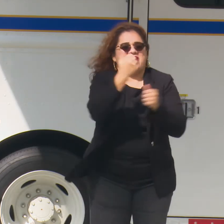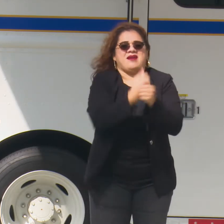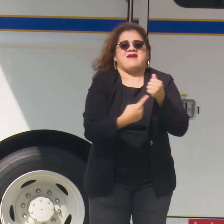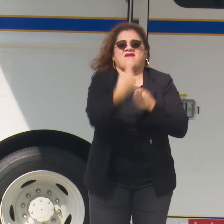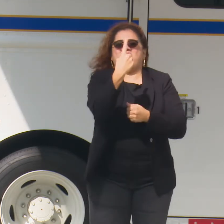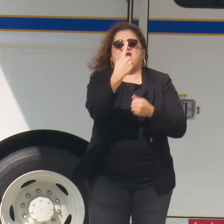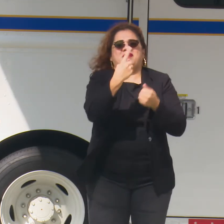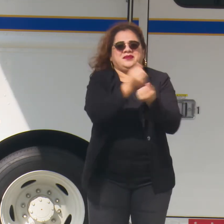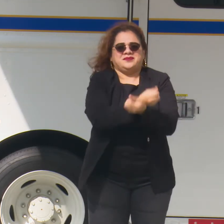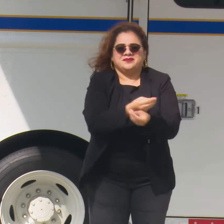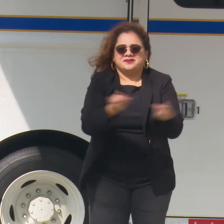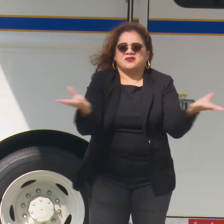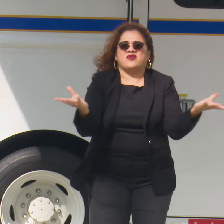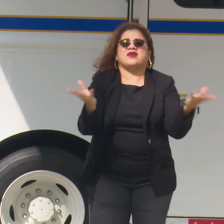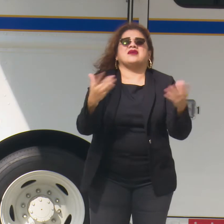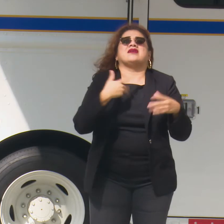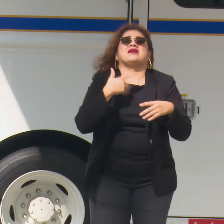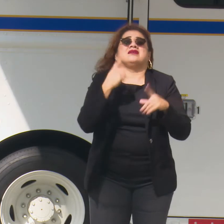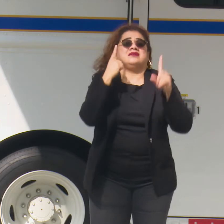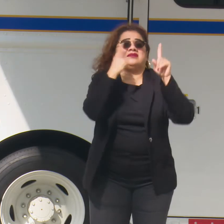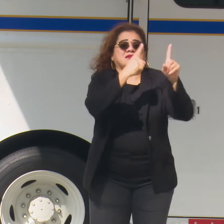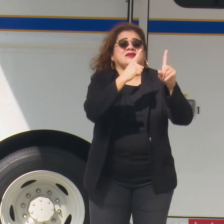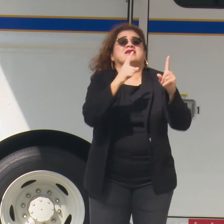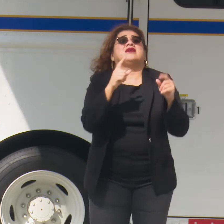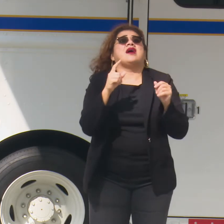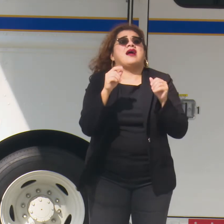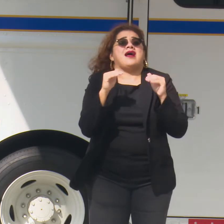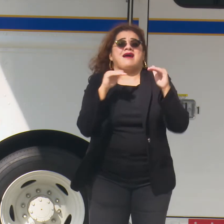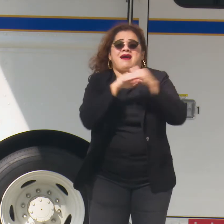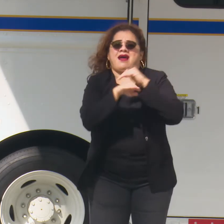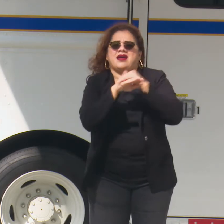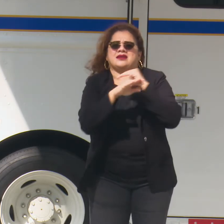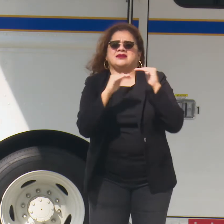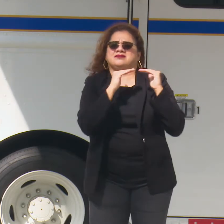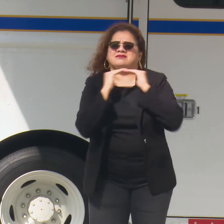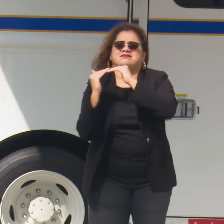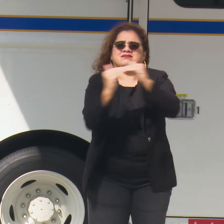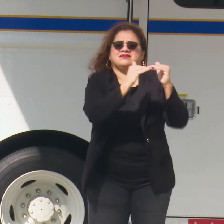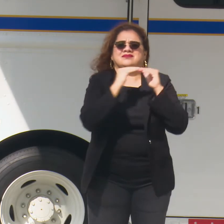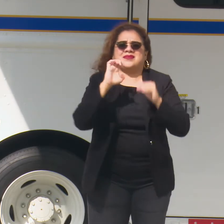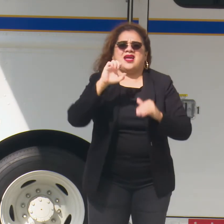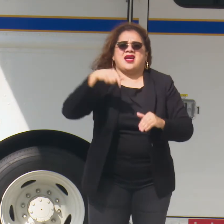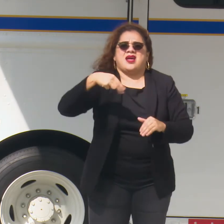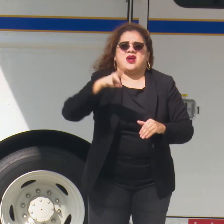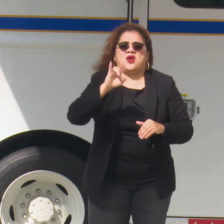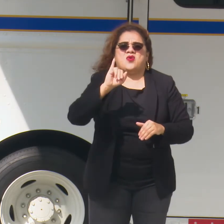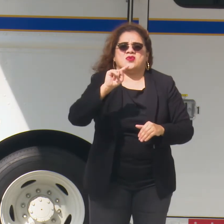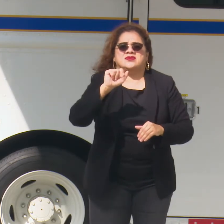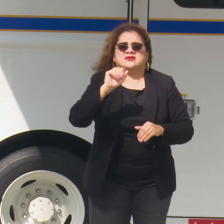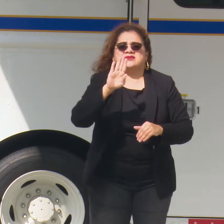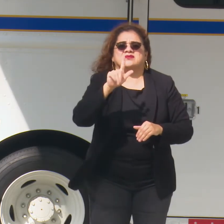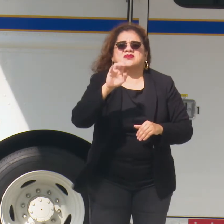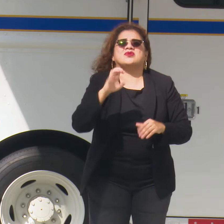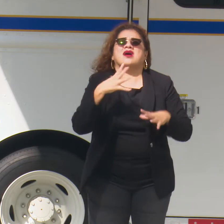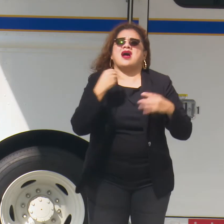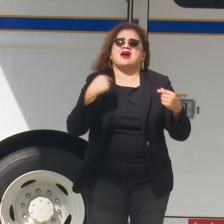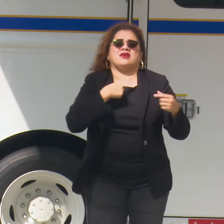I want to ensure that it is of course equitable and that we are always going into proactively working with the immigrant communities and our partners